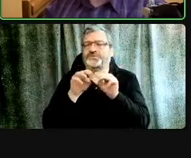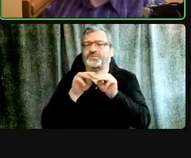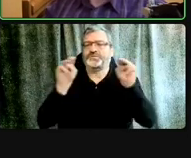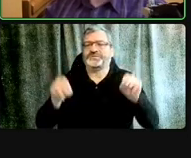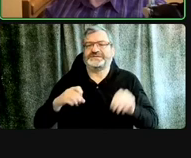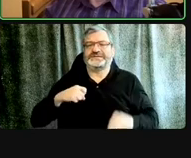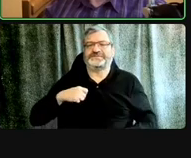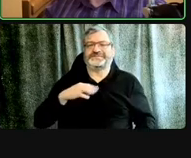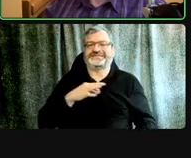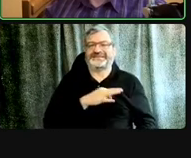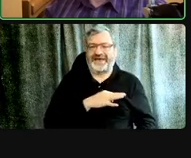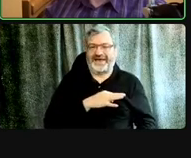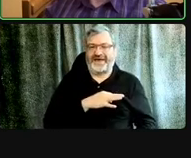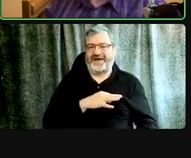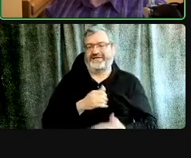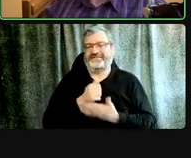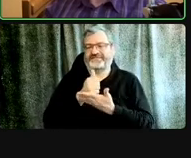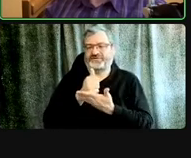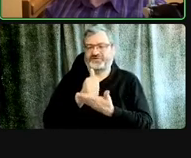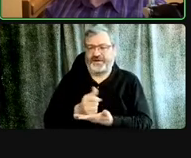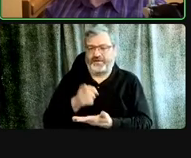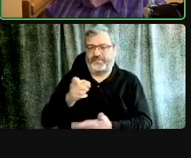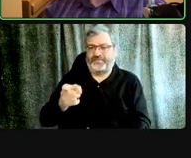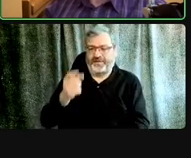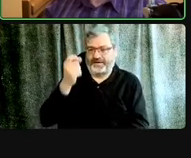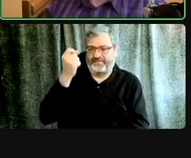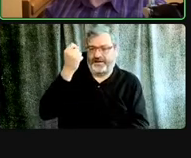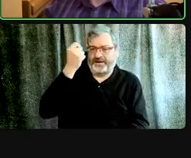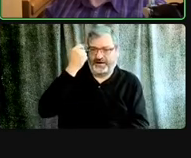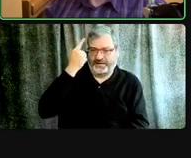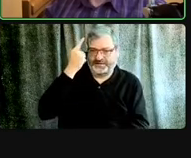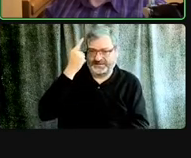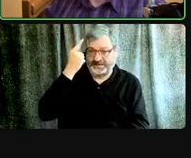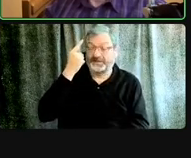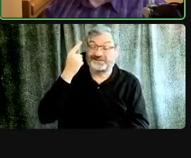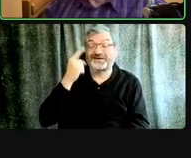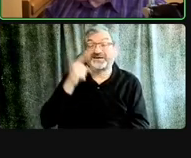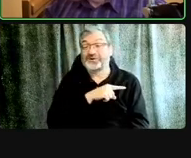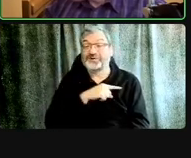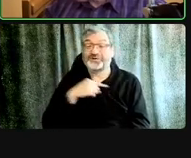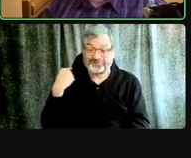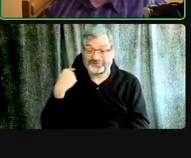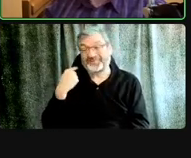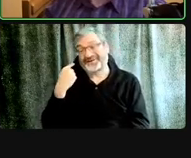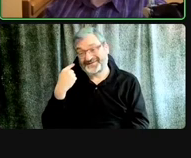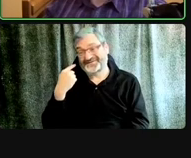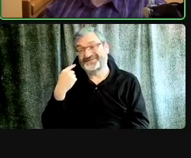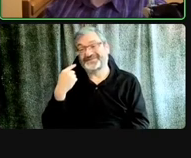Helping people understand that there are also risks. There are also risks that people might get